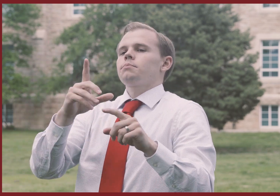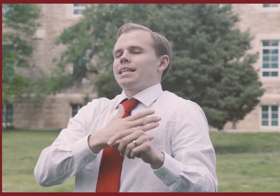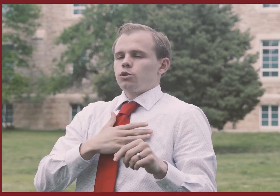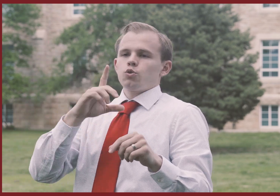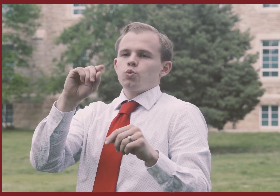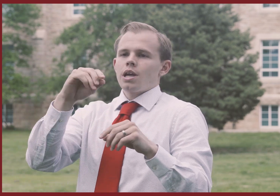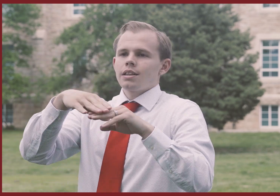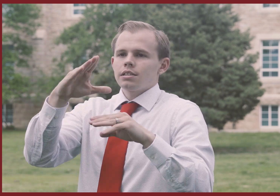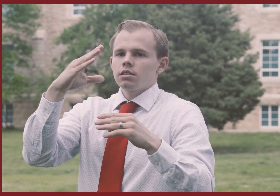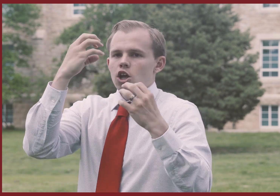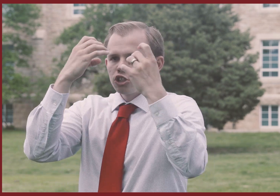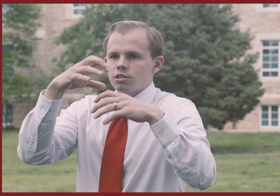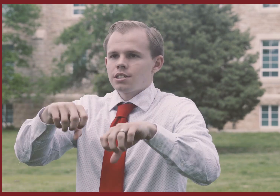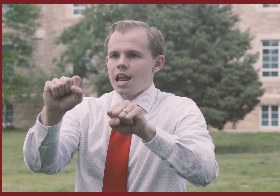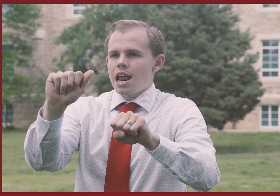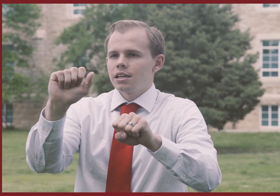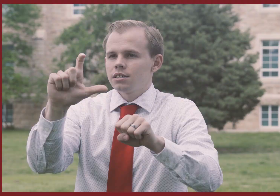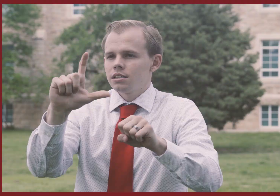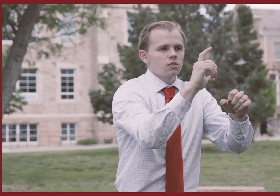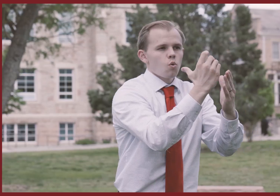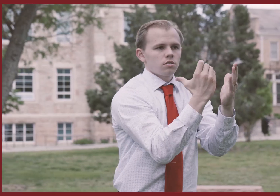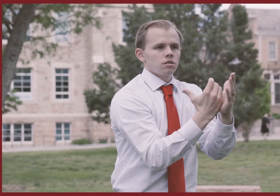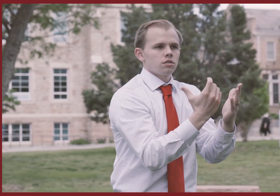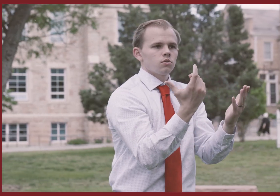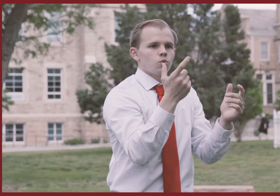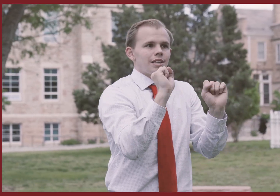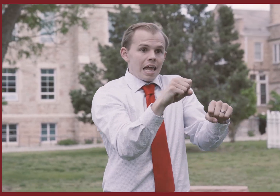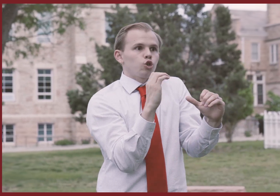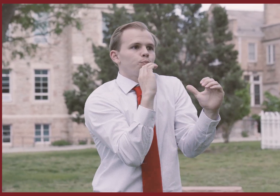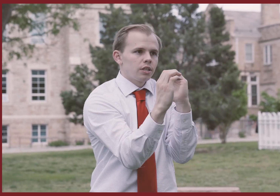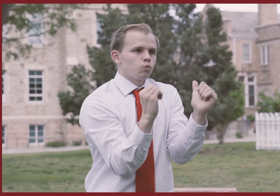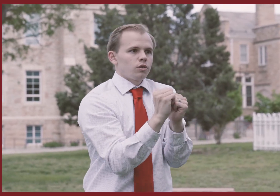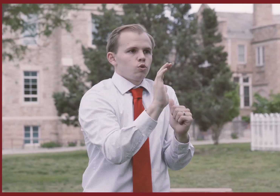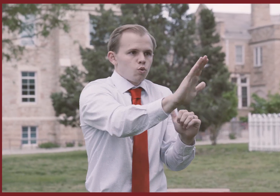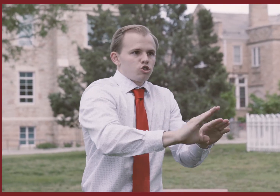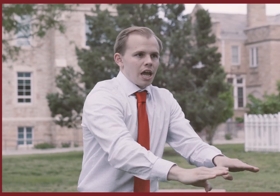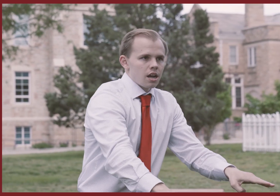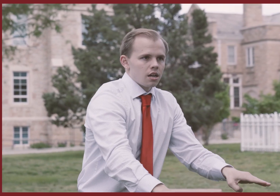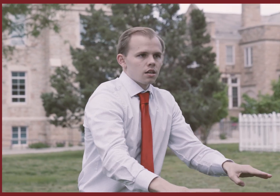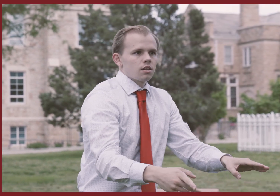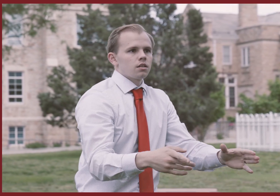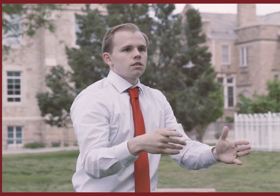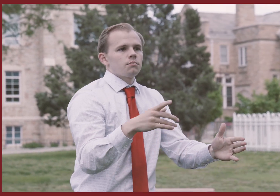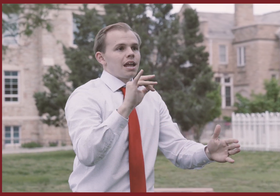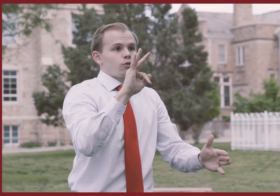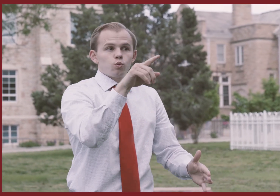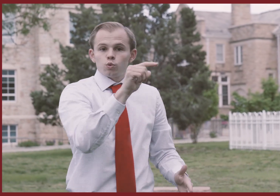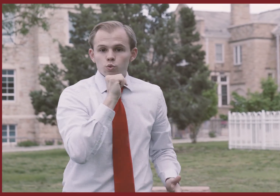And all that's fine. That's your decision, but you should consider taking an ASL course in the meantime, so you can communicate with your child immediately.